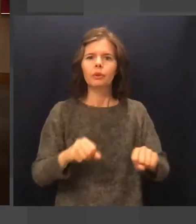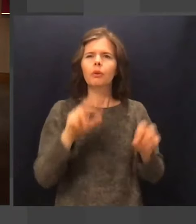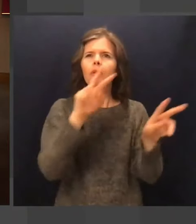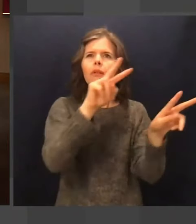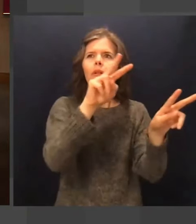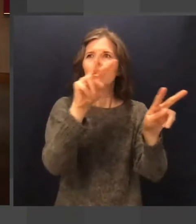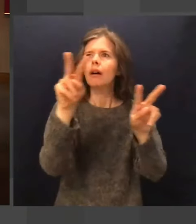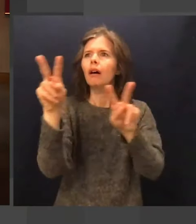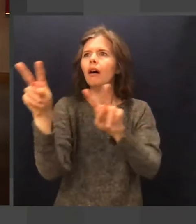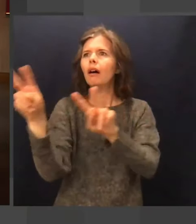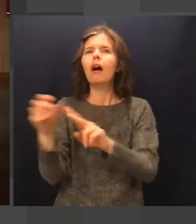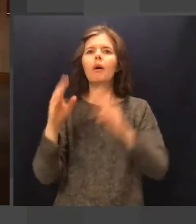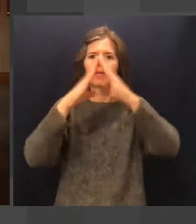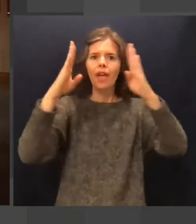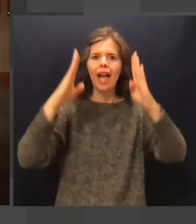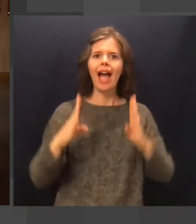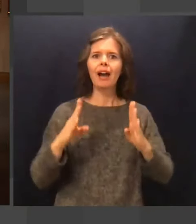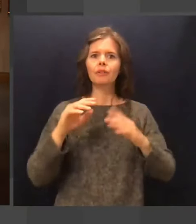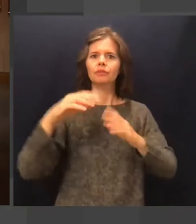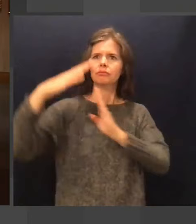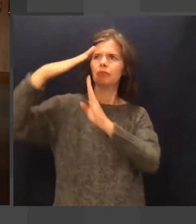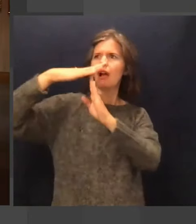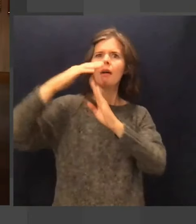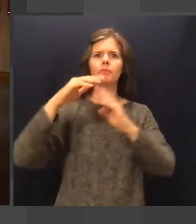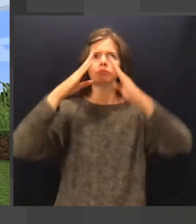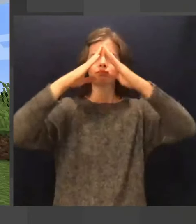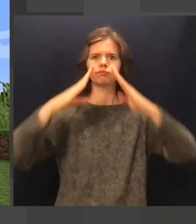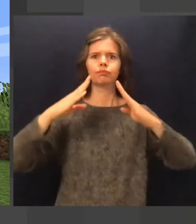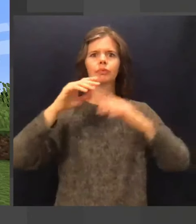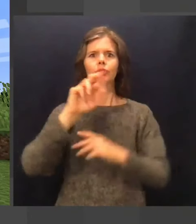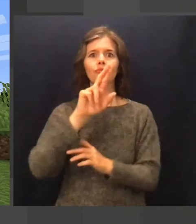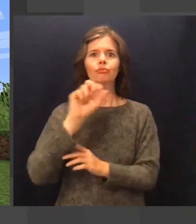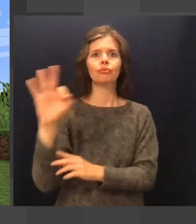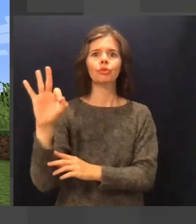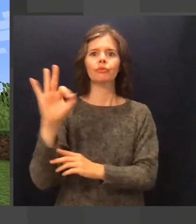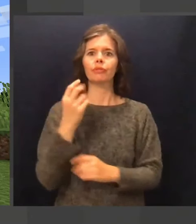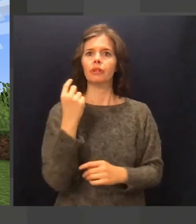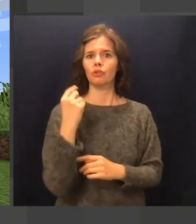ON THE HOUSE AND ALL OF THE ROOFS HAVE TURNED GREEN AND THEN